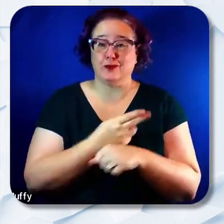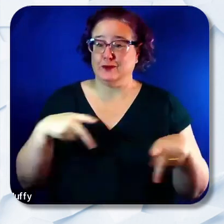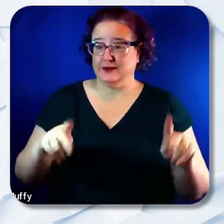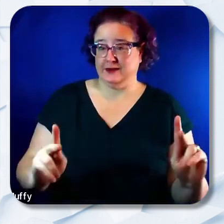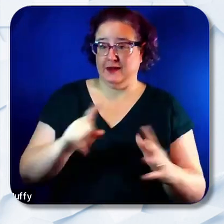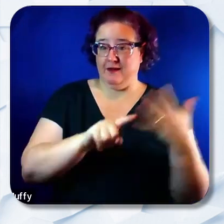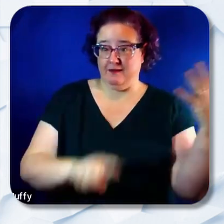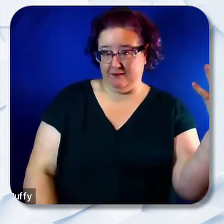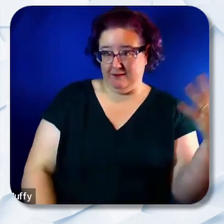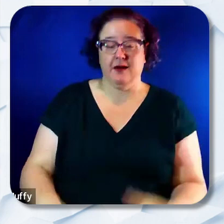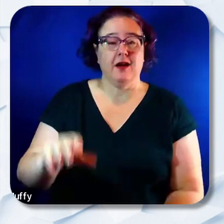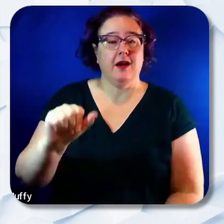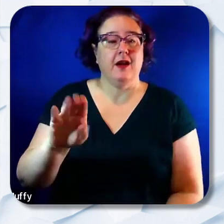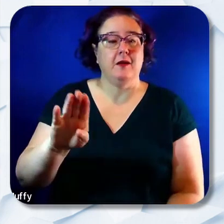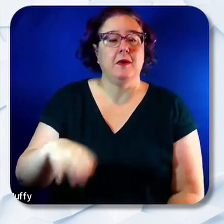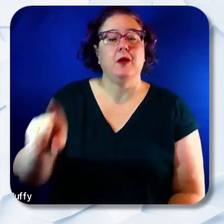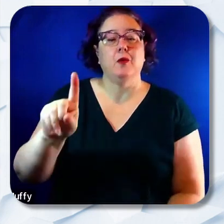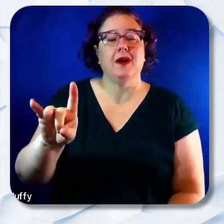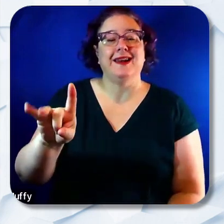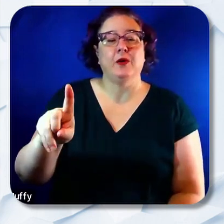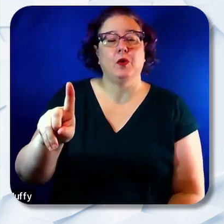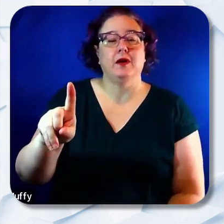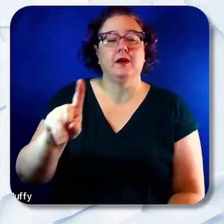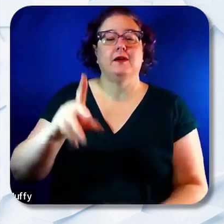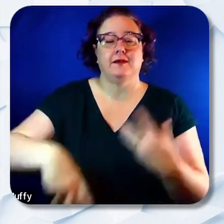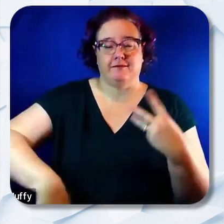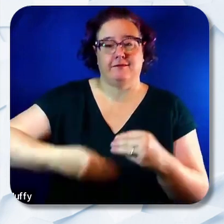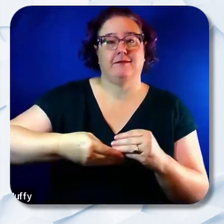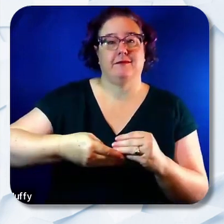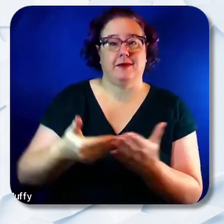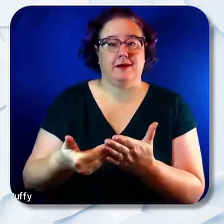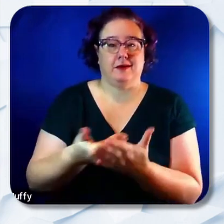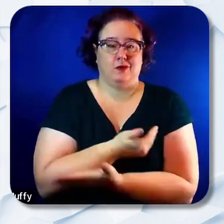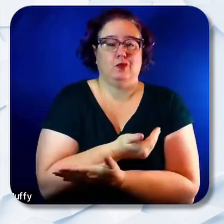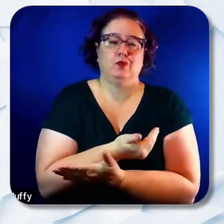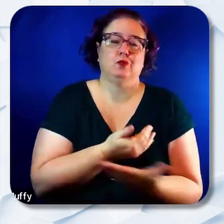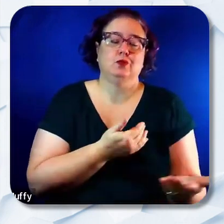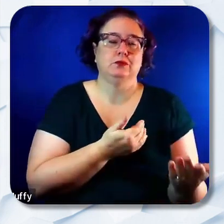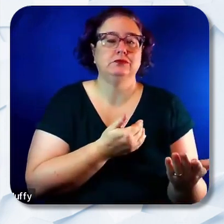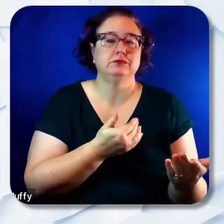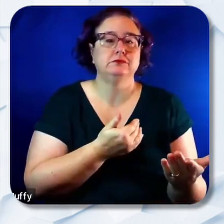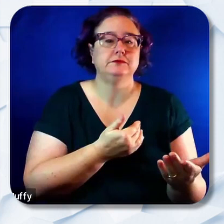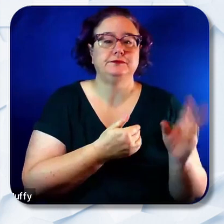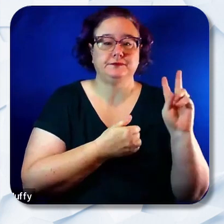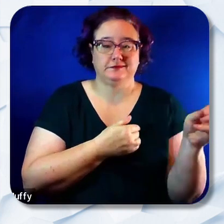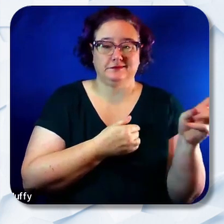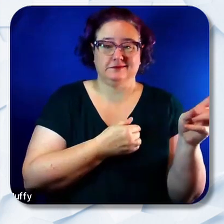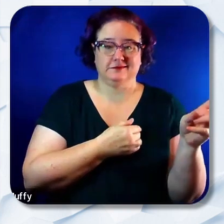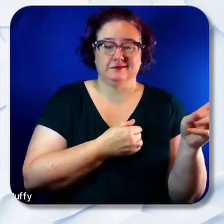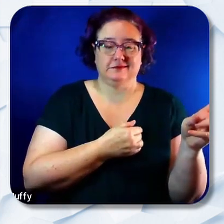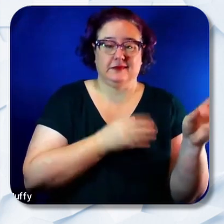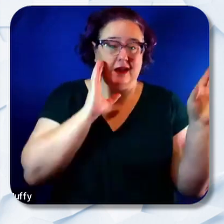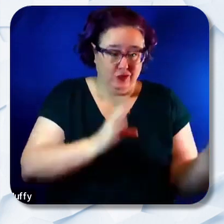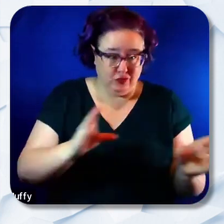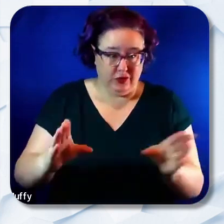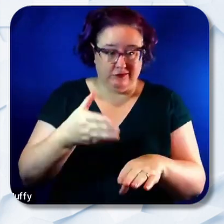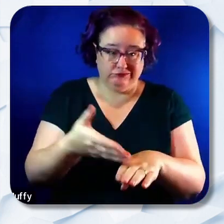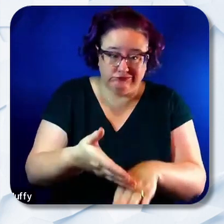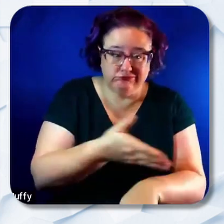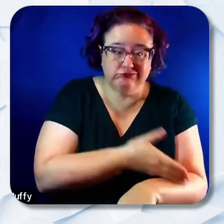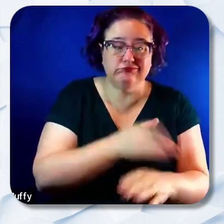Assembly Bill or AB 181 of 2022 added quote strategies to improve beginning teacher retention